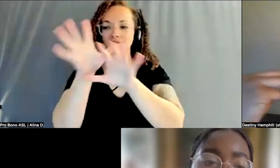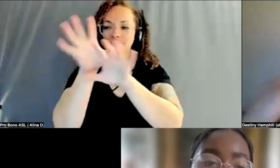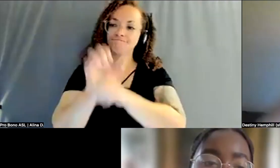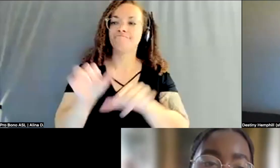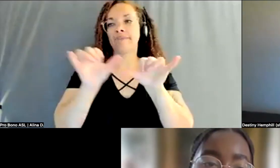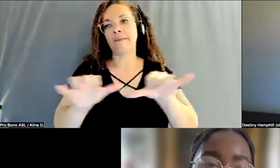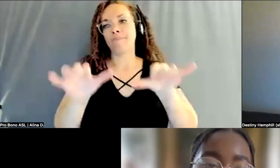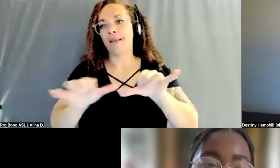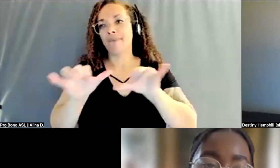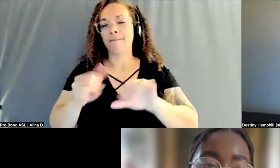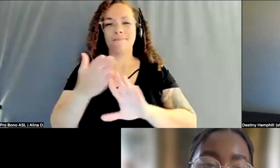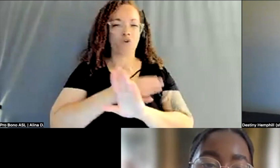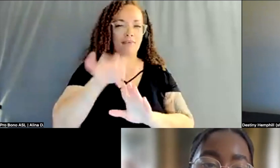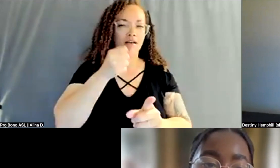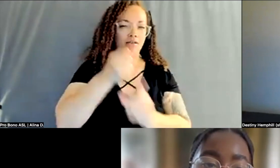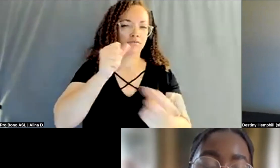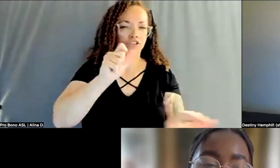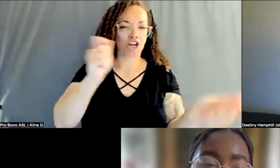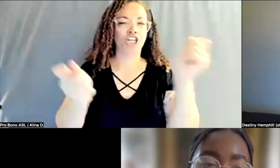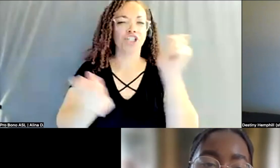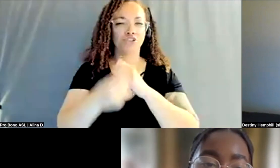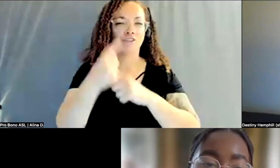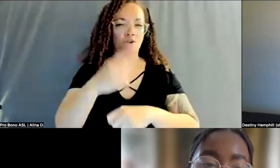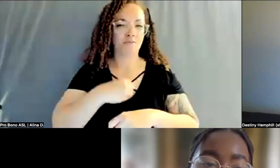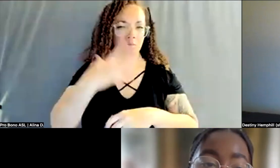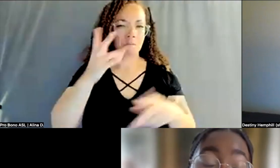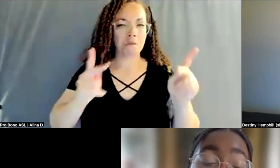people were literally being taken out. I think that's something that we don't talk a lot about